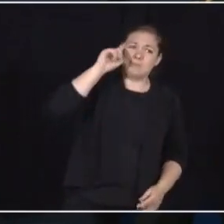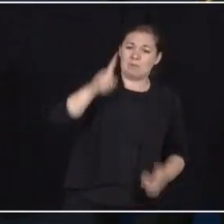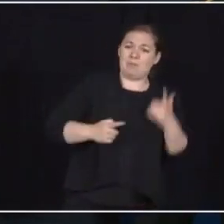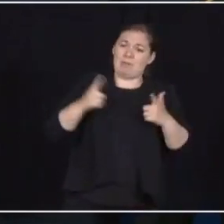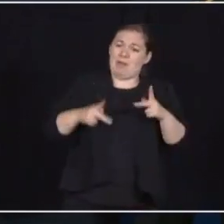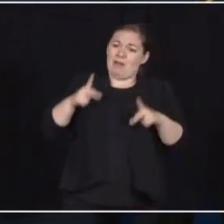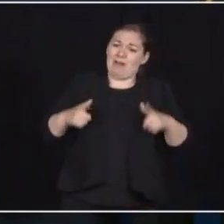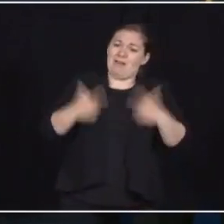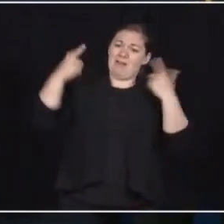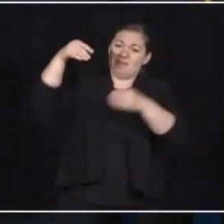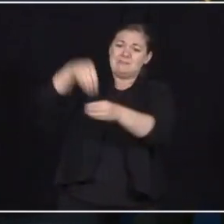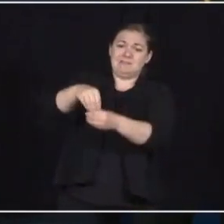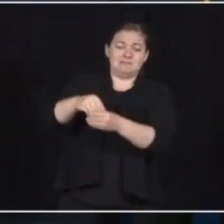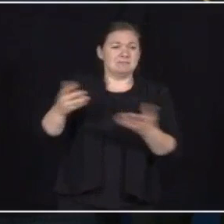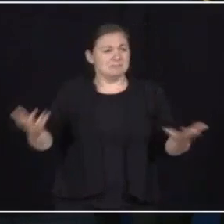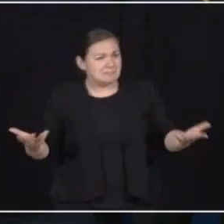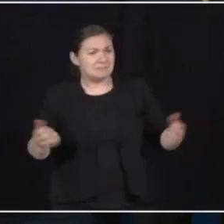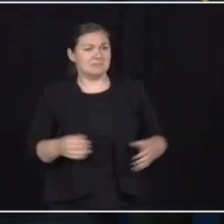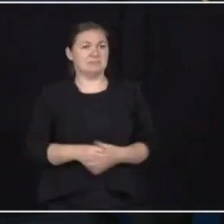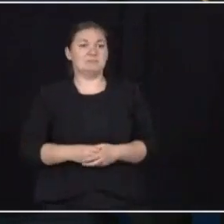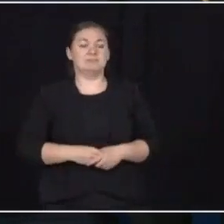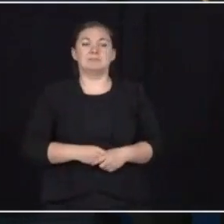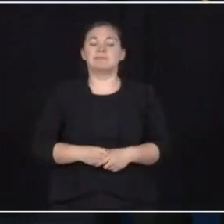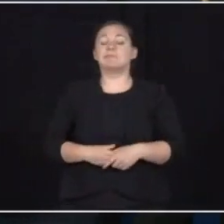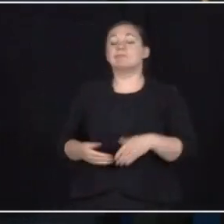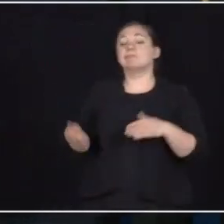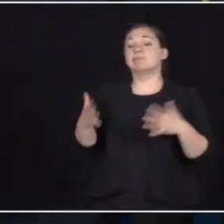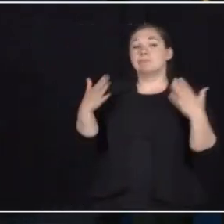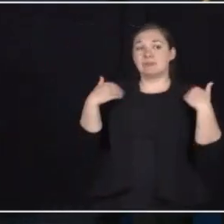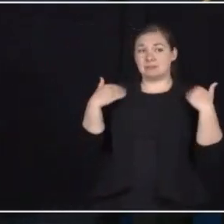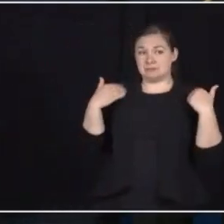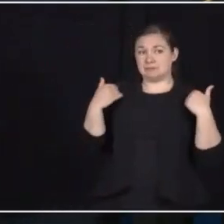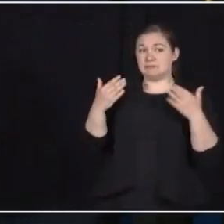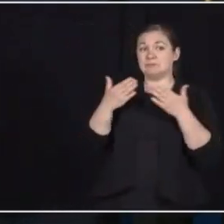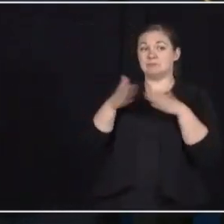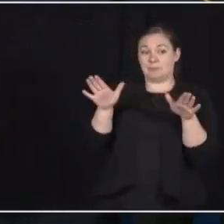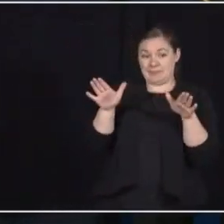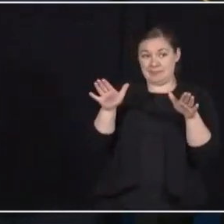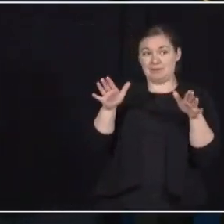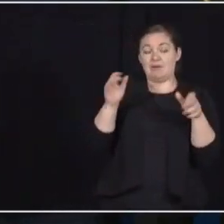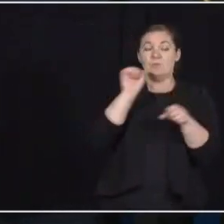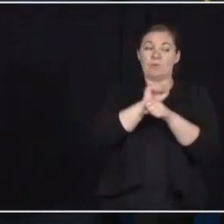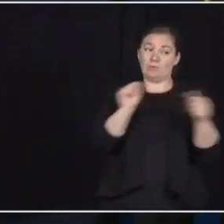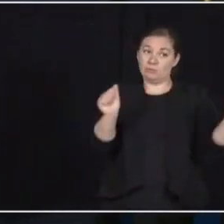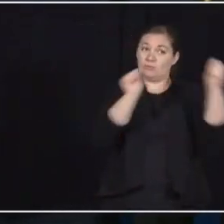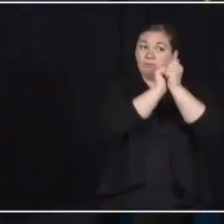I would say that this is something the ministry of long-term care has worked very additional --